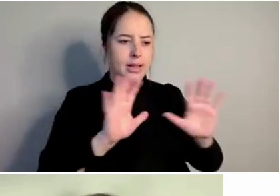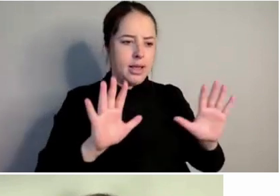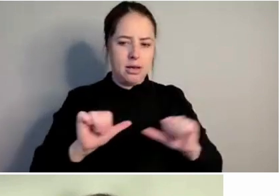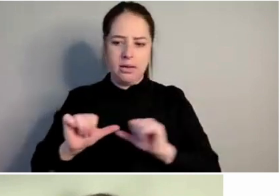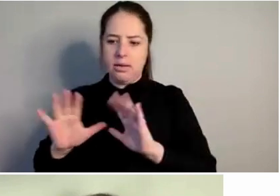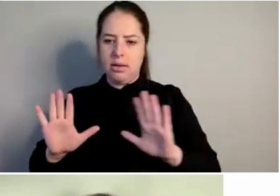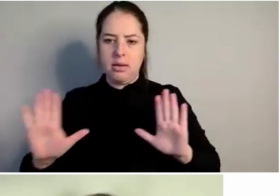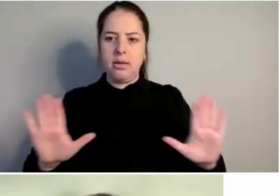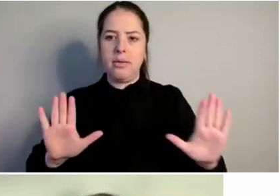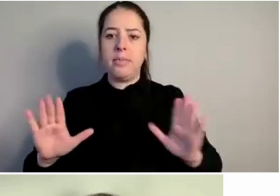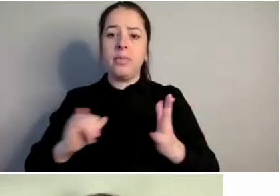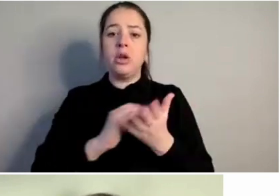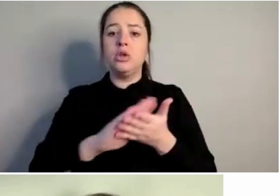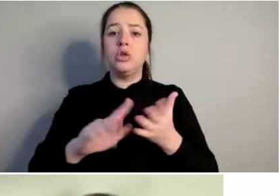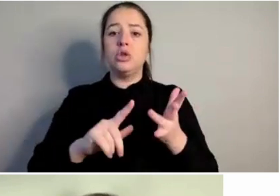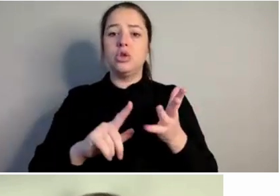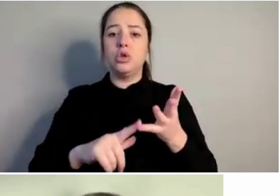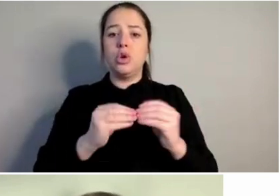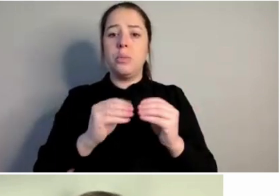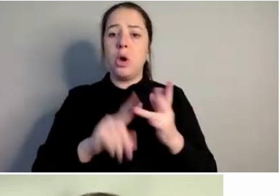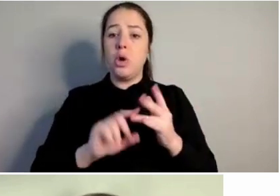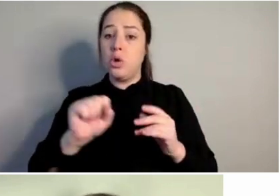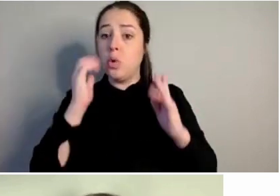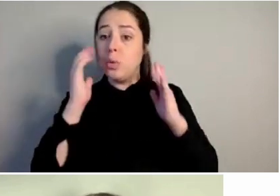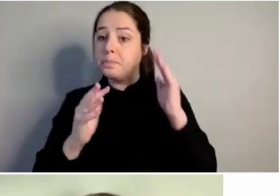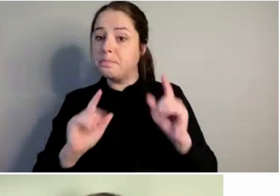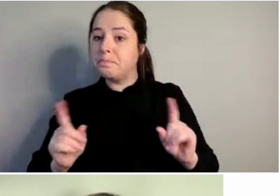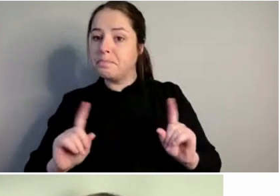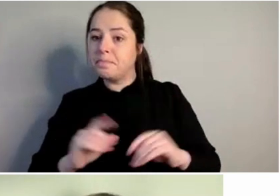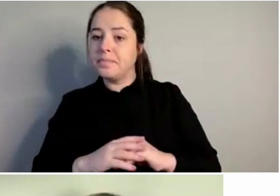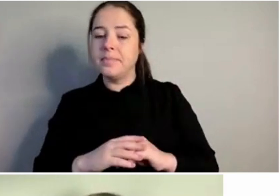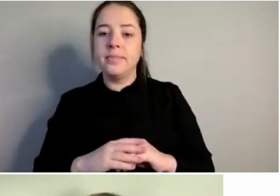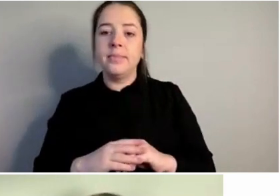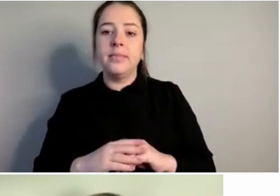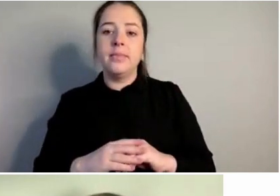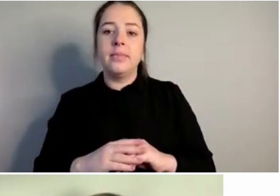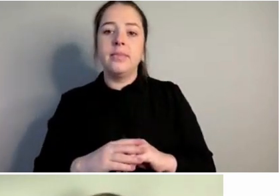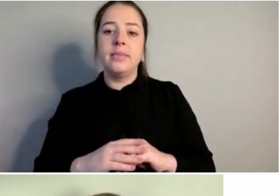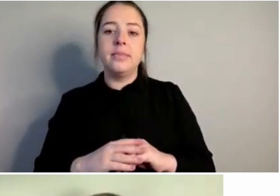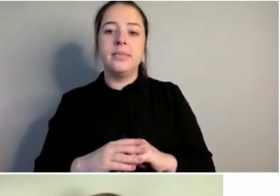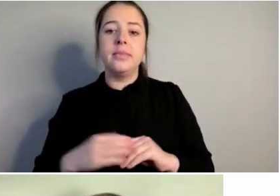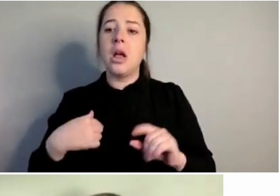Subho, your thoughts on this one please? So I might just mention Hillary firstly,